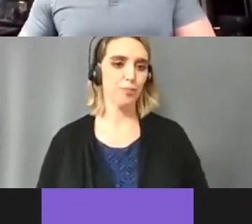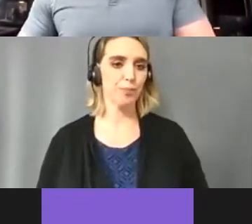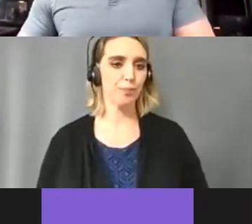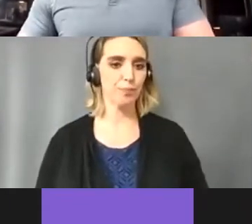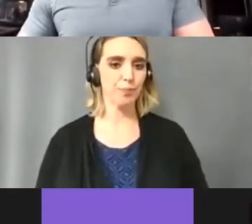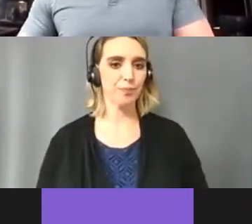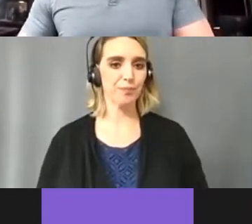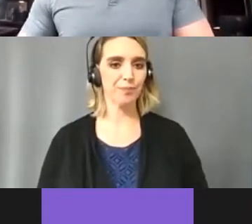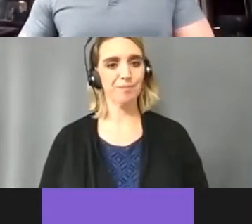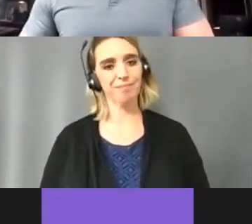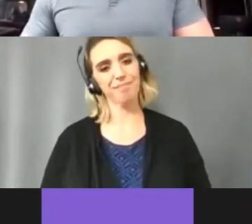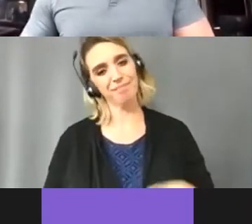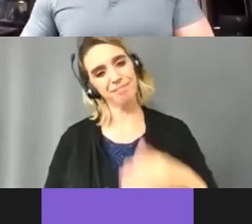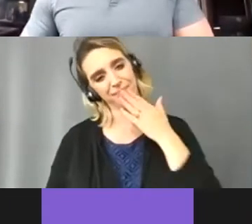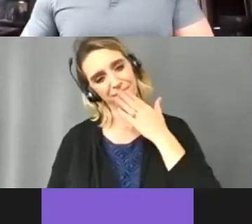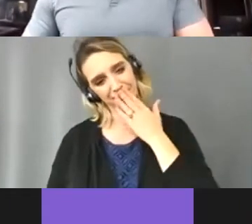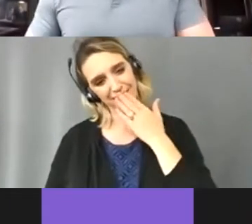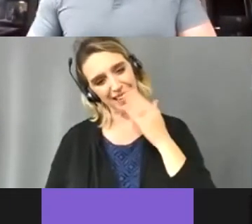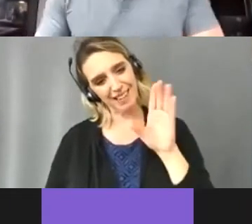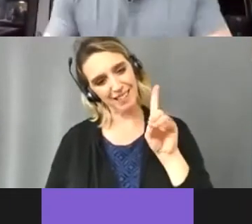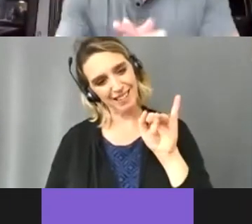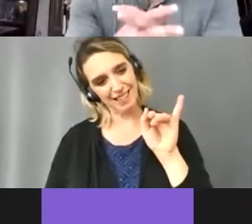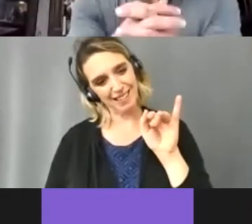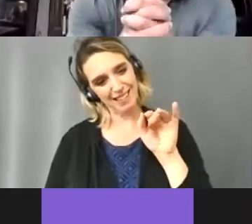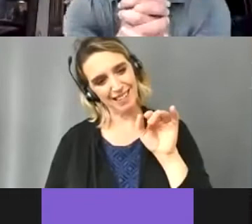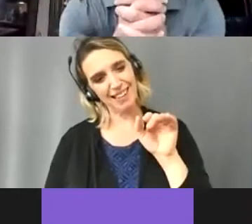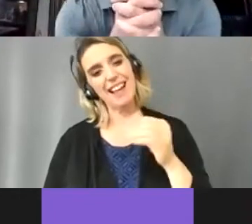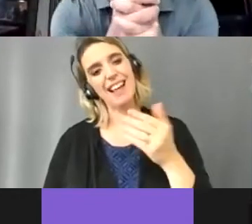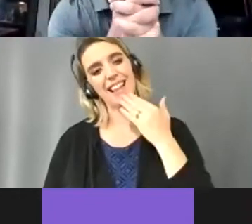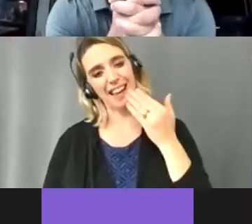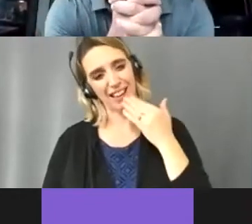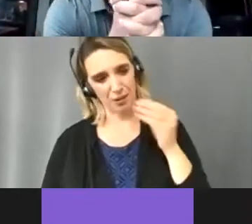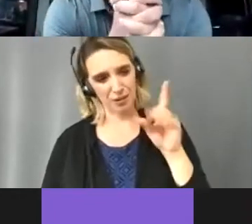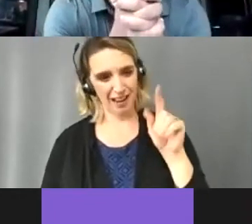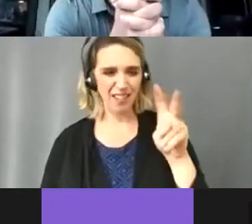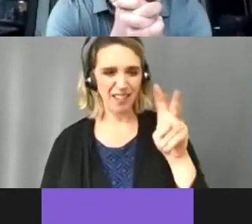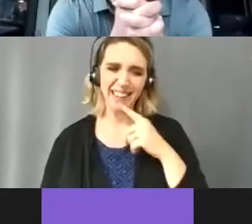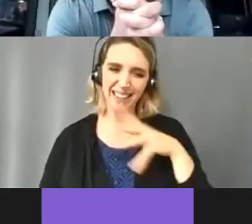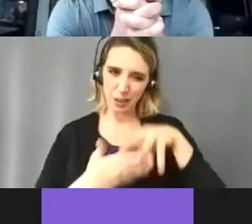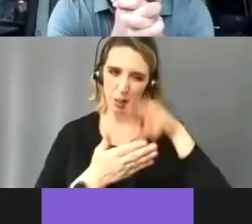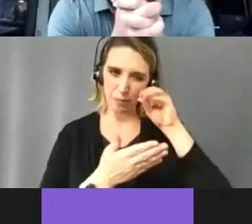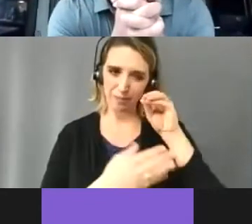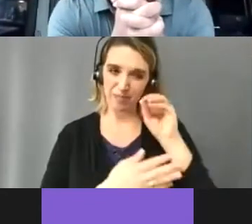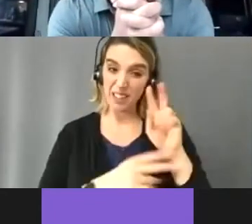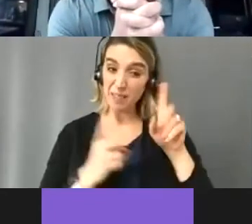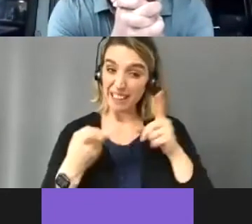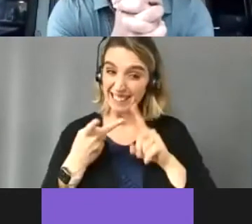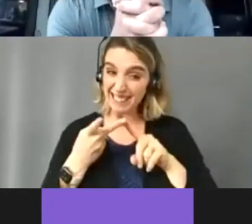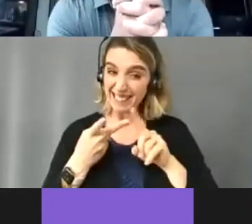Dave, thank you so much. And just, I should learn, this is my second rodeo with GRYT